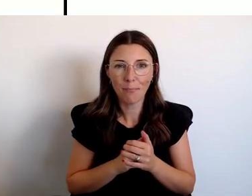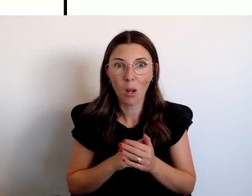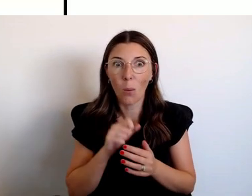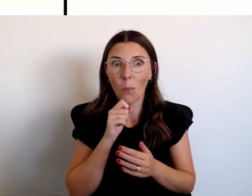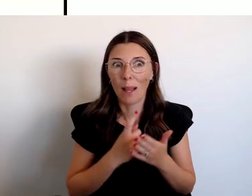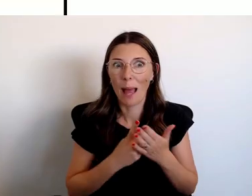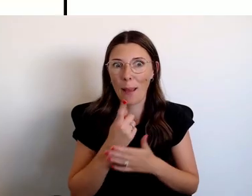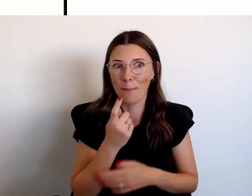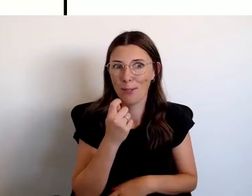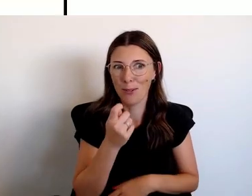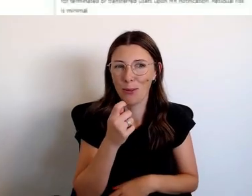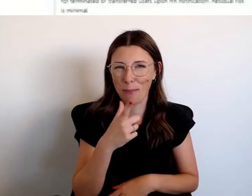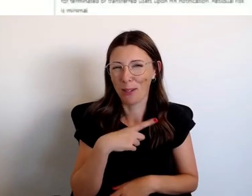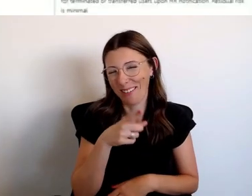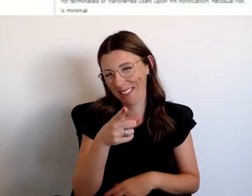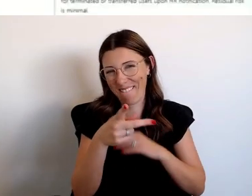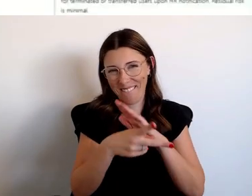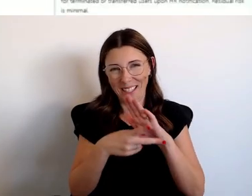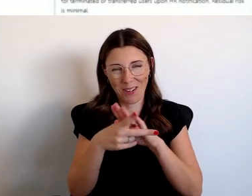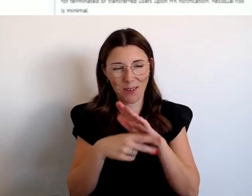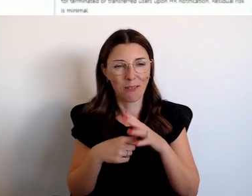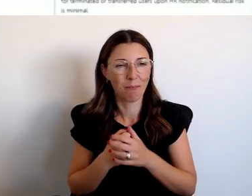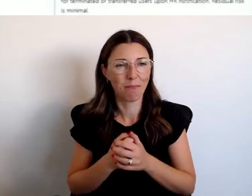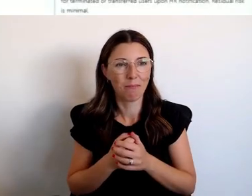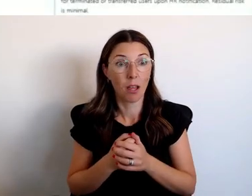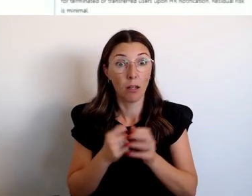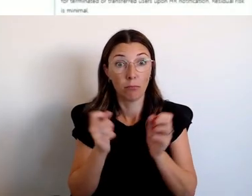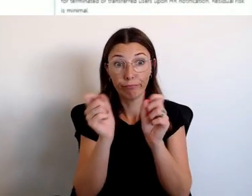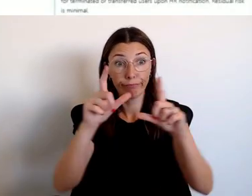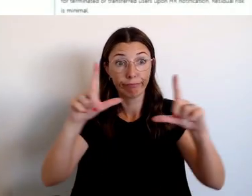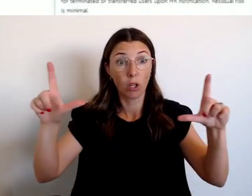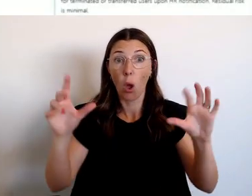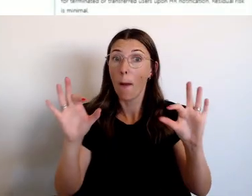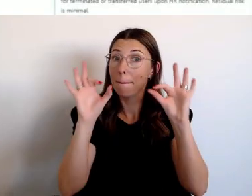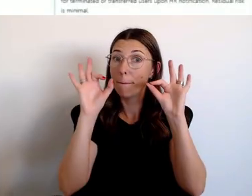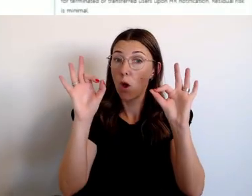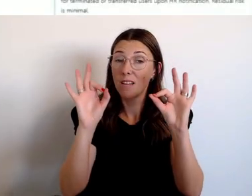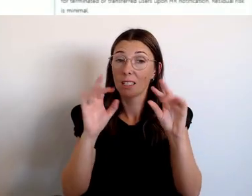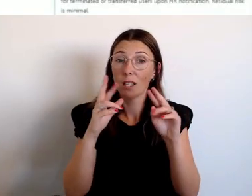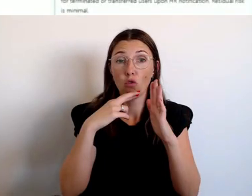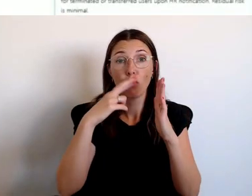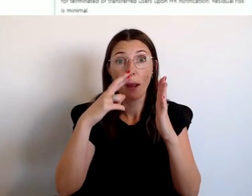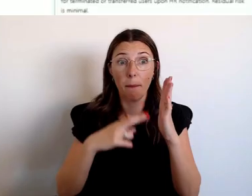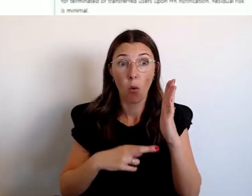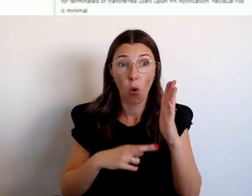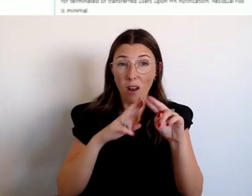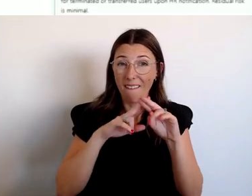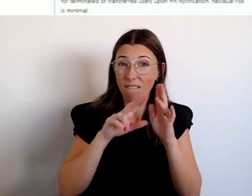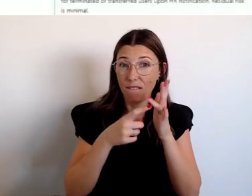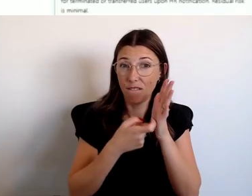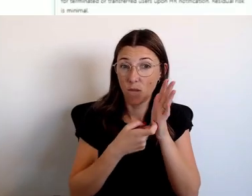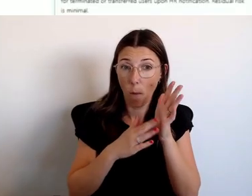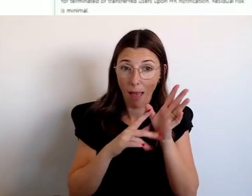And it spits out a perfectly formatted report. So really, that's a core business process.